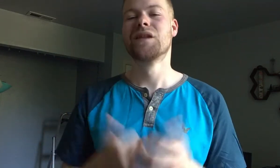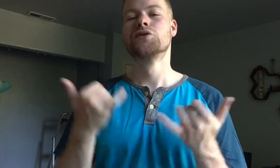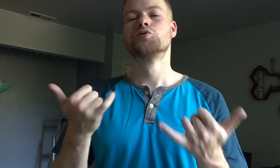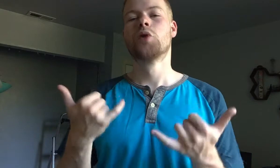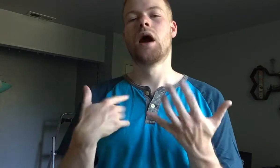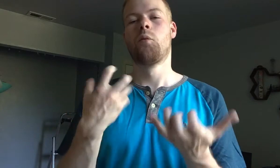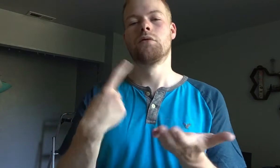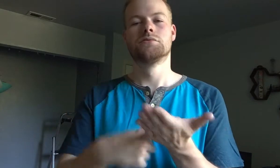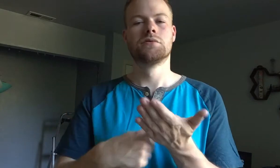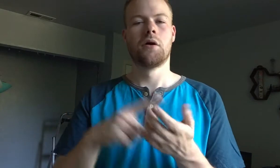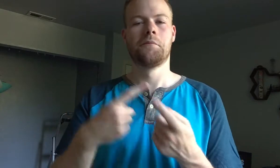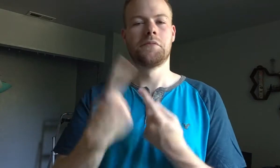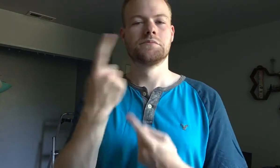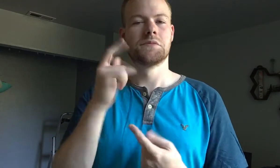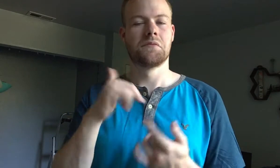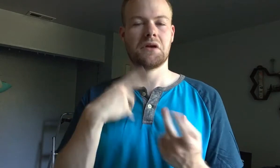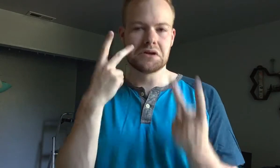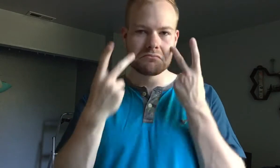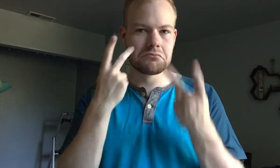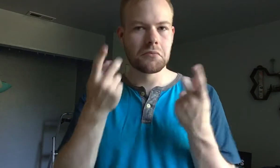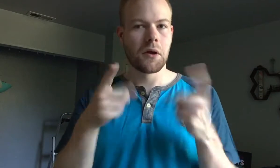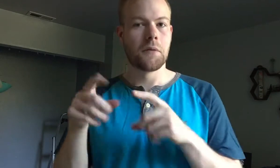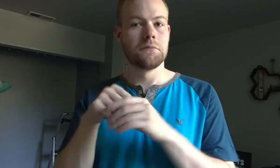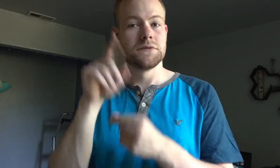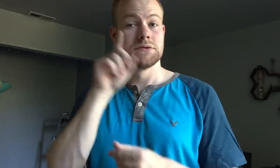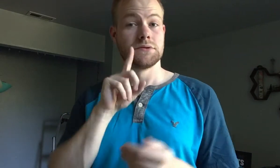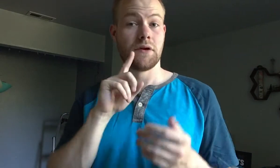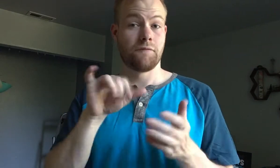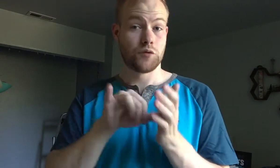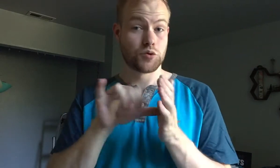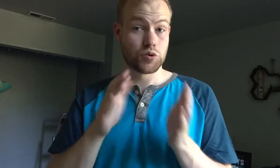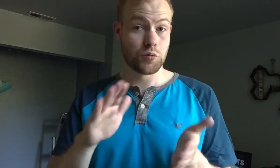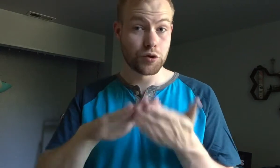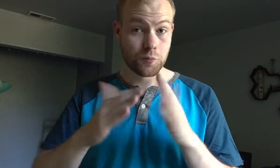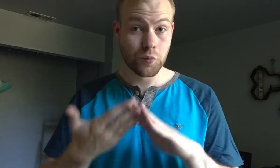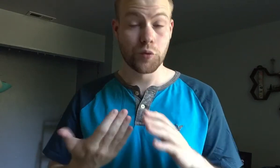Today I want to talk about something that I’ve seen happening in the Deaf YouTuber community.